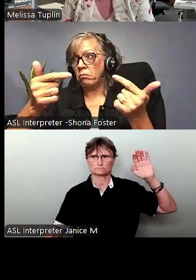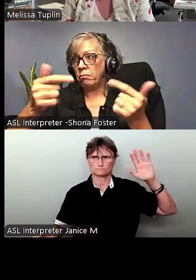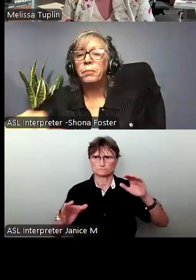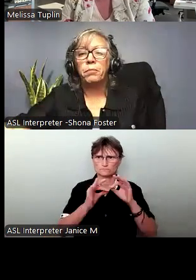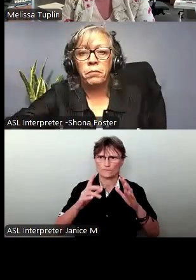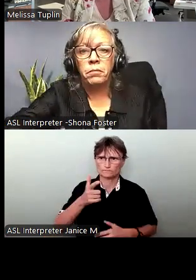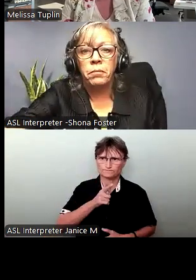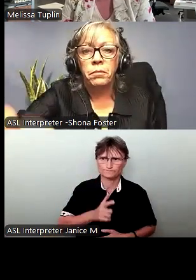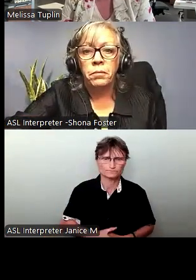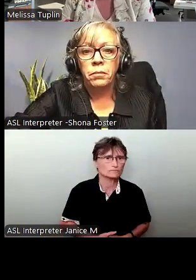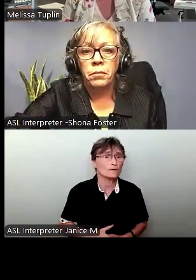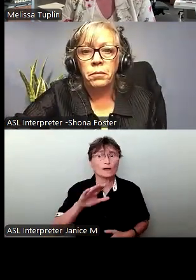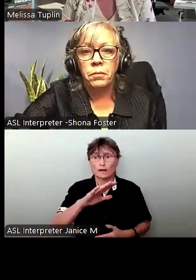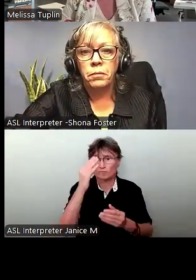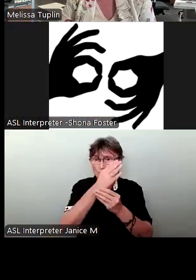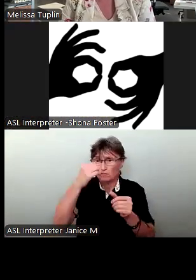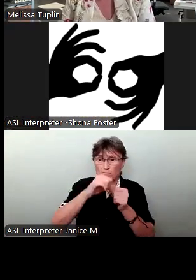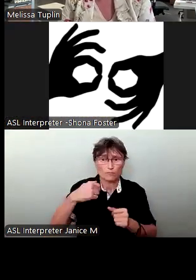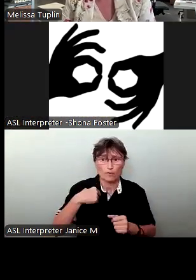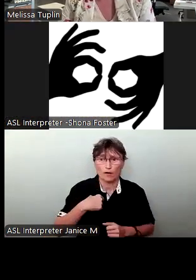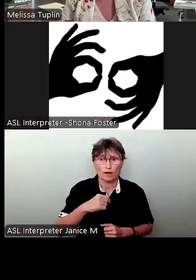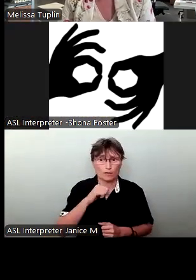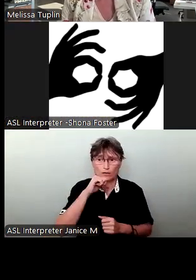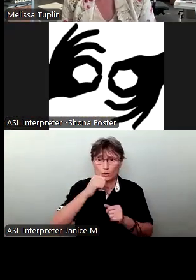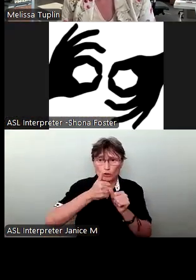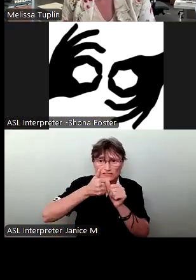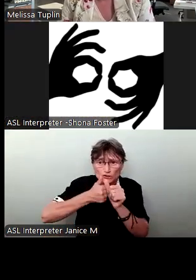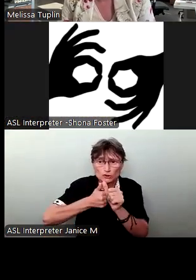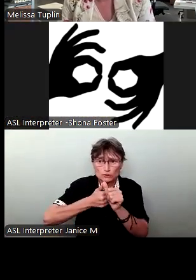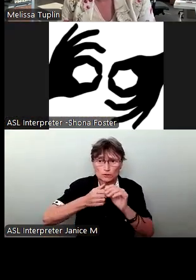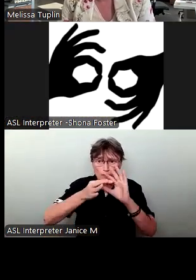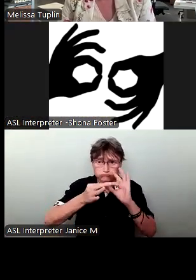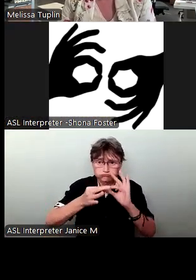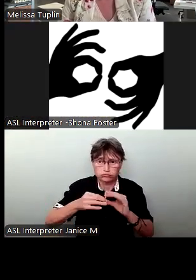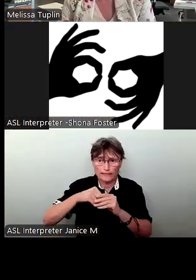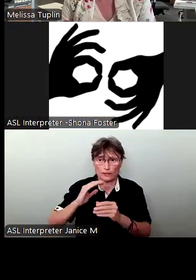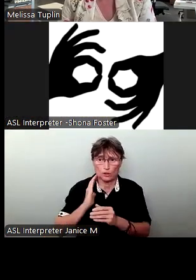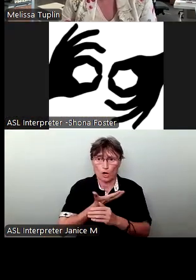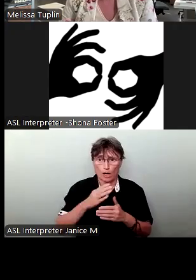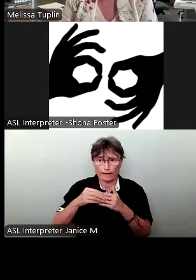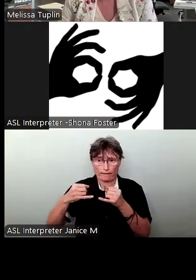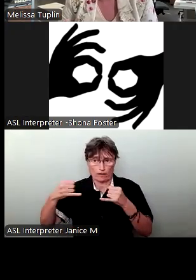every single point in the application checklist, so please review the guidelines for all of the